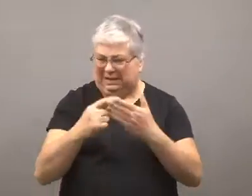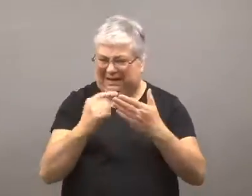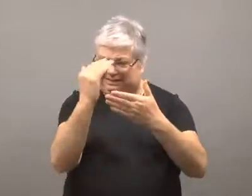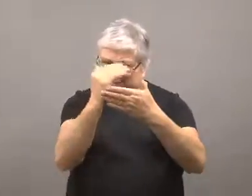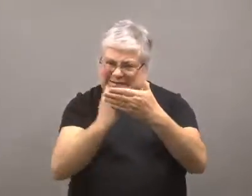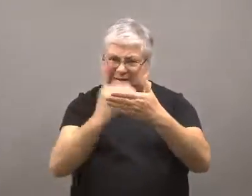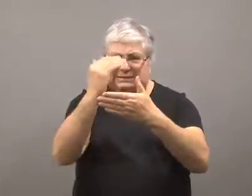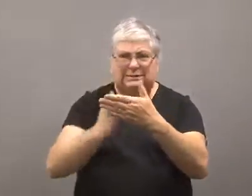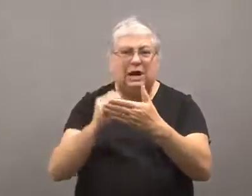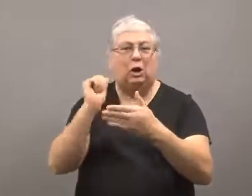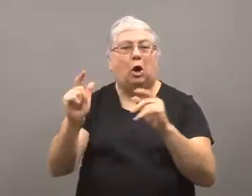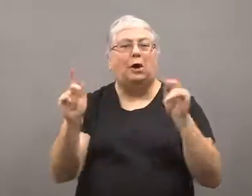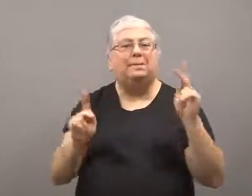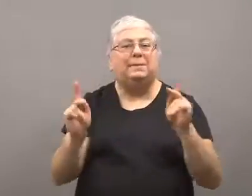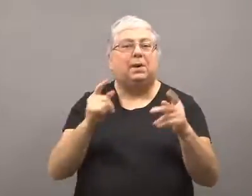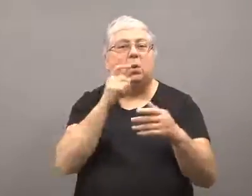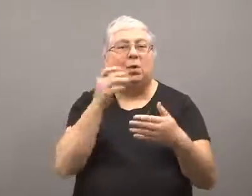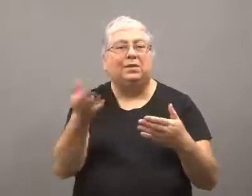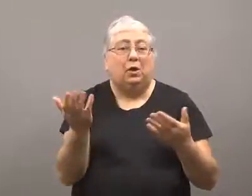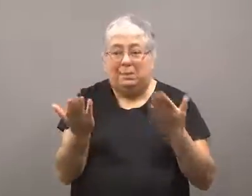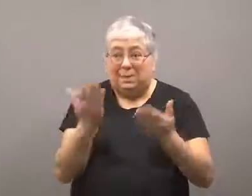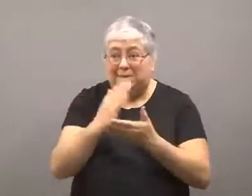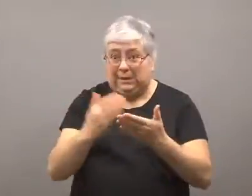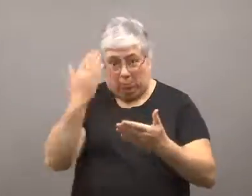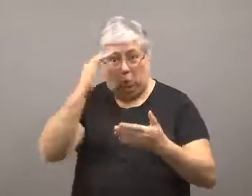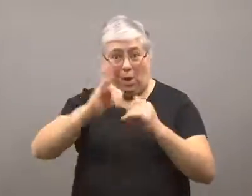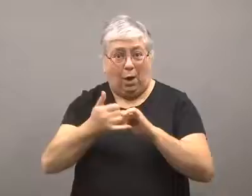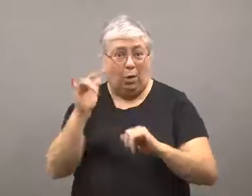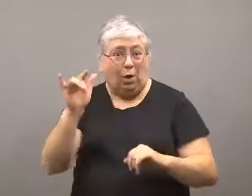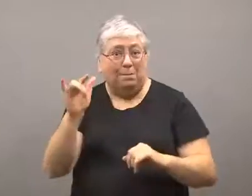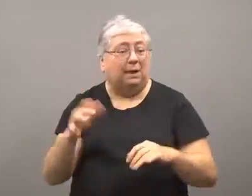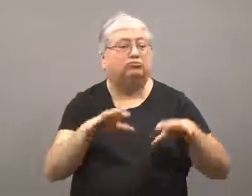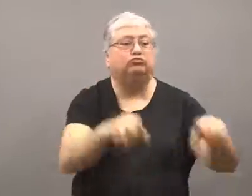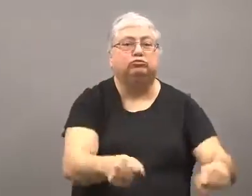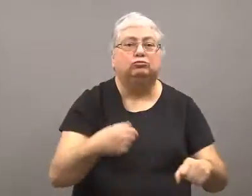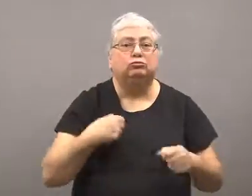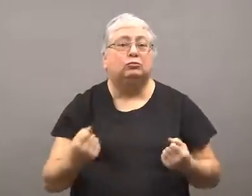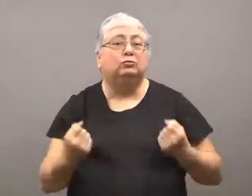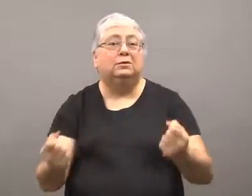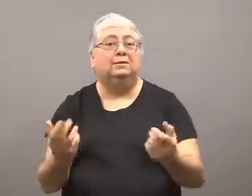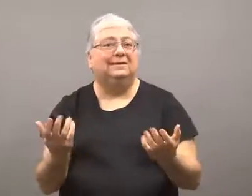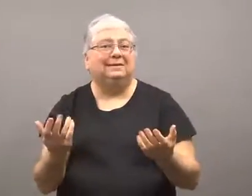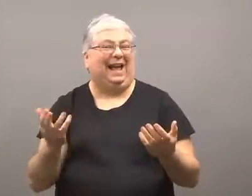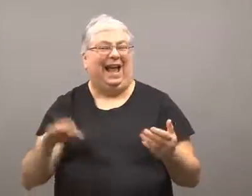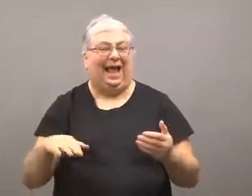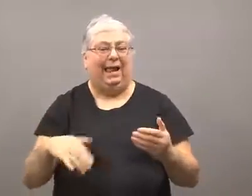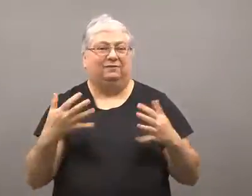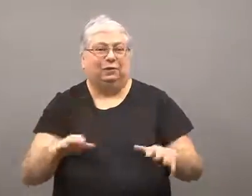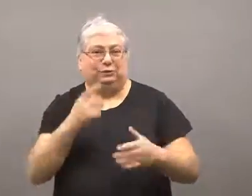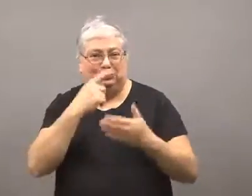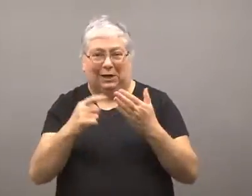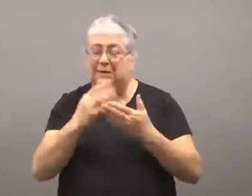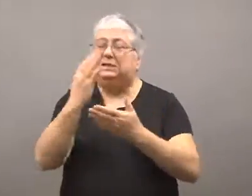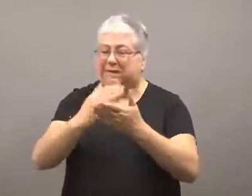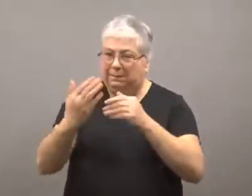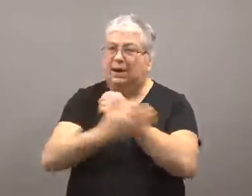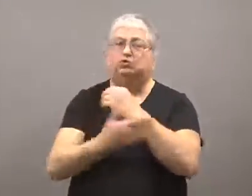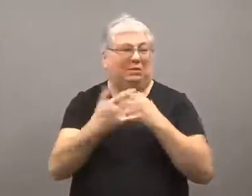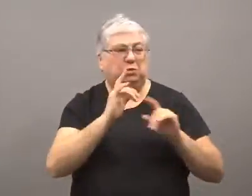The passenger list is being checked for those who might know how to fly a plane, who might have taken control of it. That's still being checked.